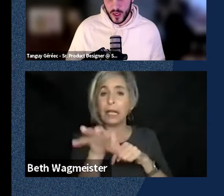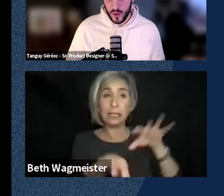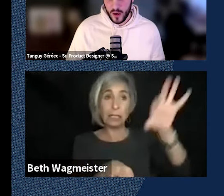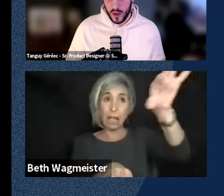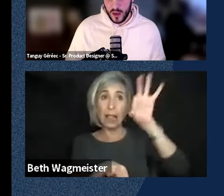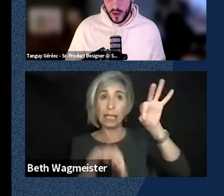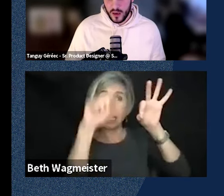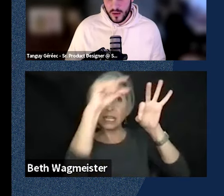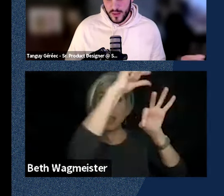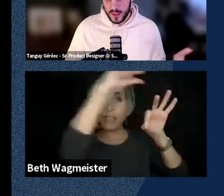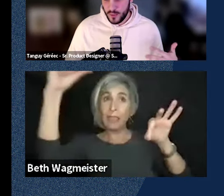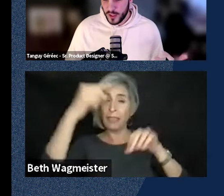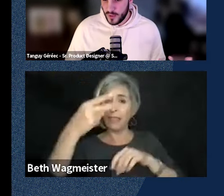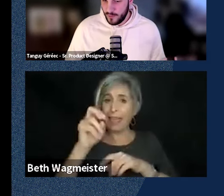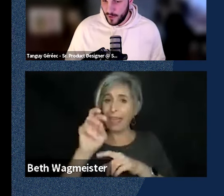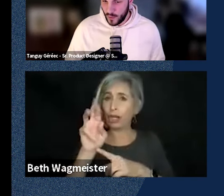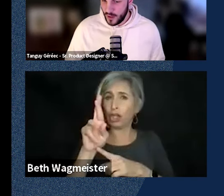So this is pretty straightforward.